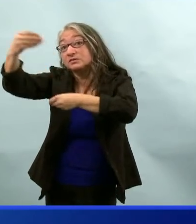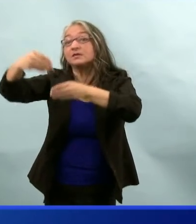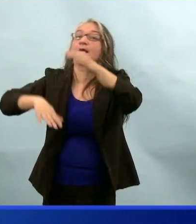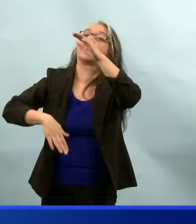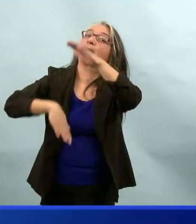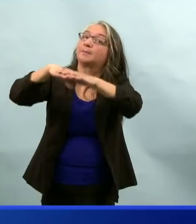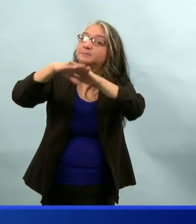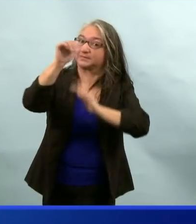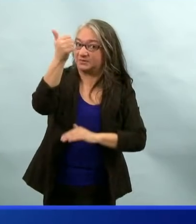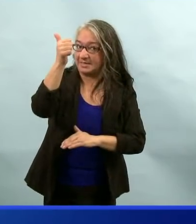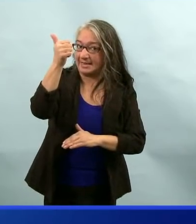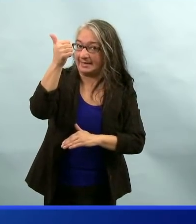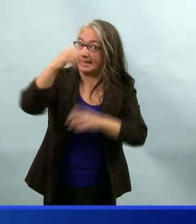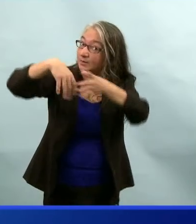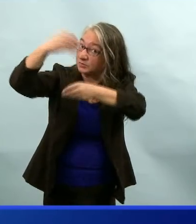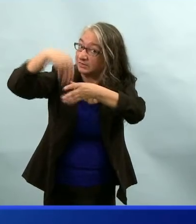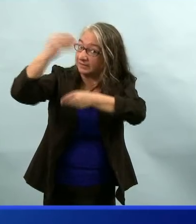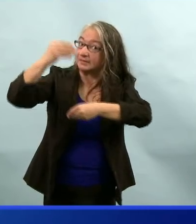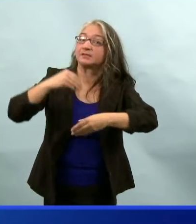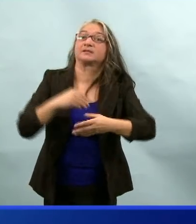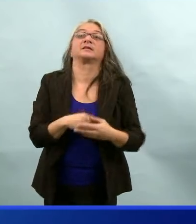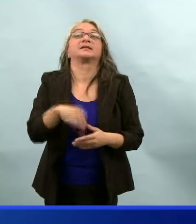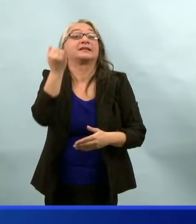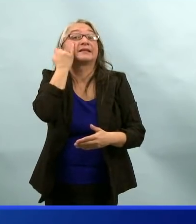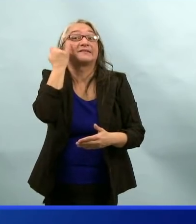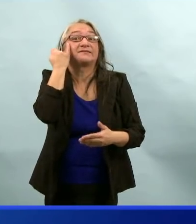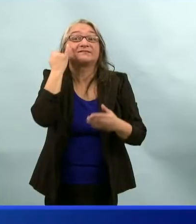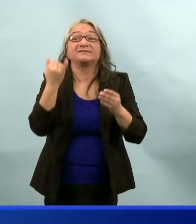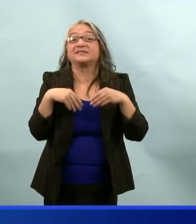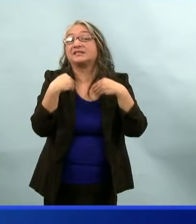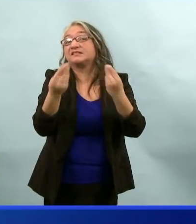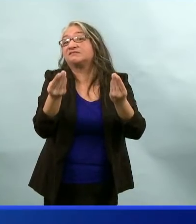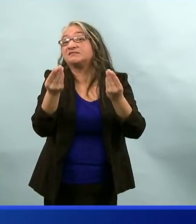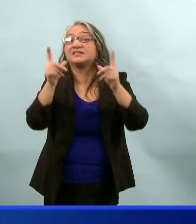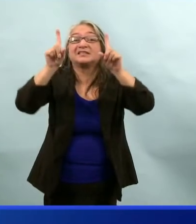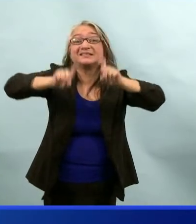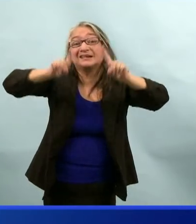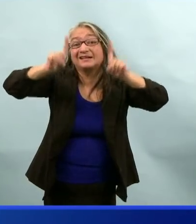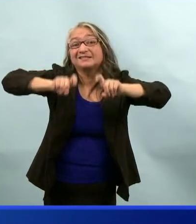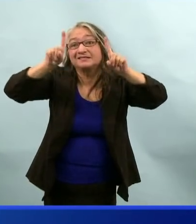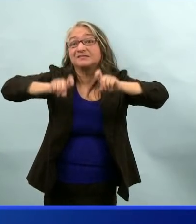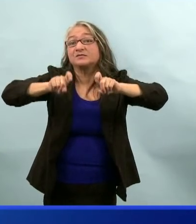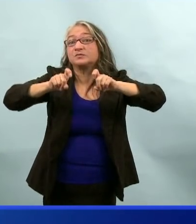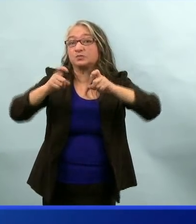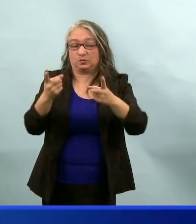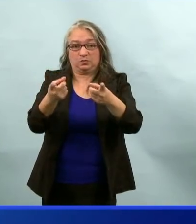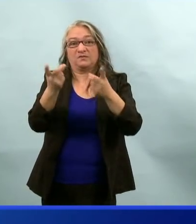testing it's hard to it's almost impossible to mitigate risk completely when we're looking at